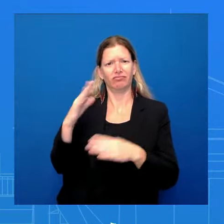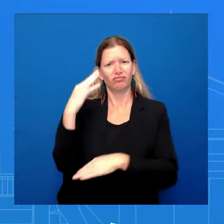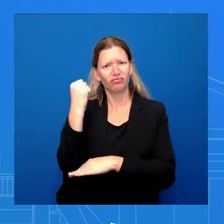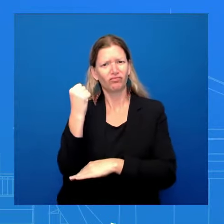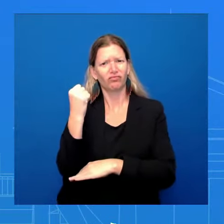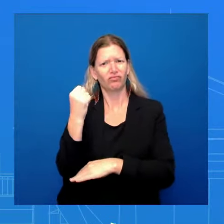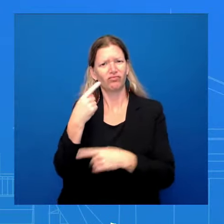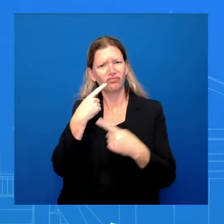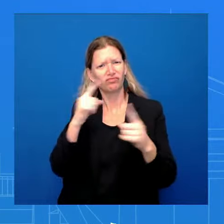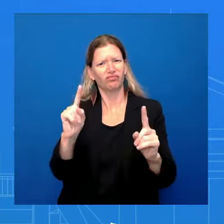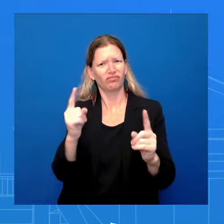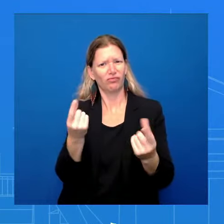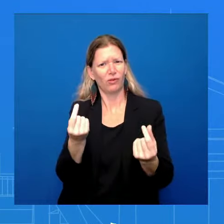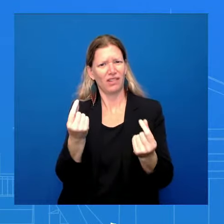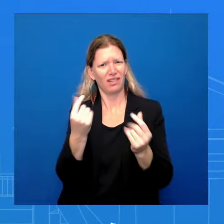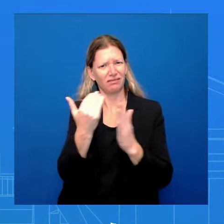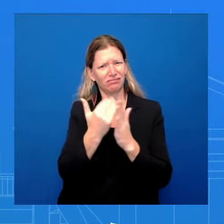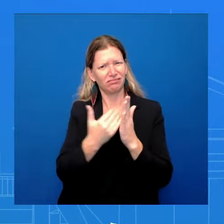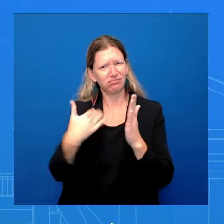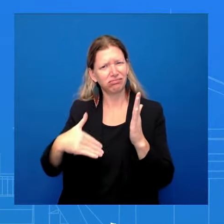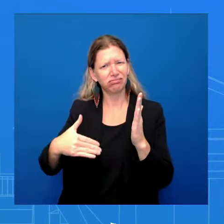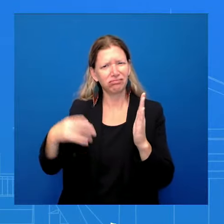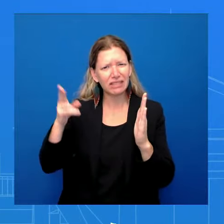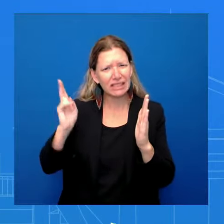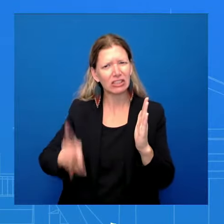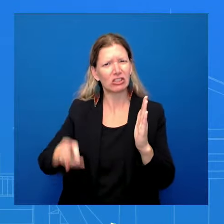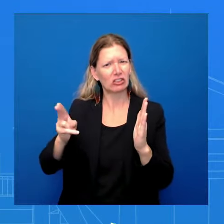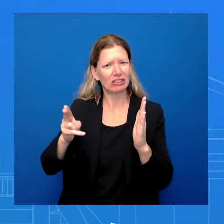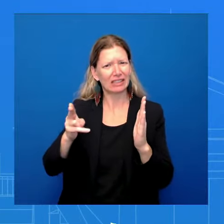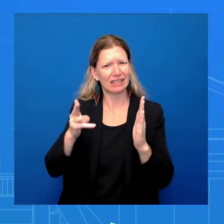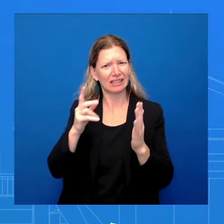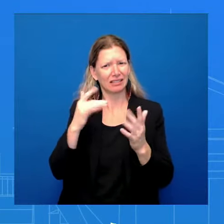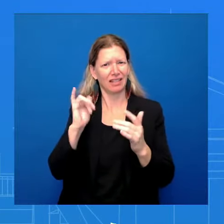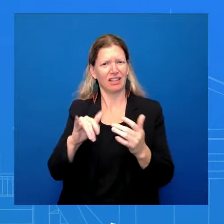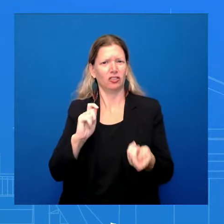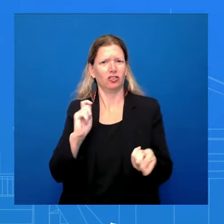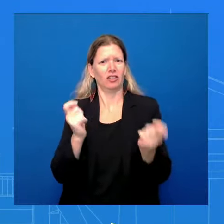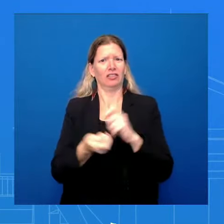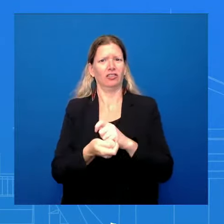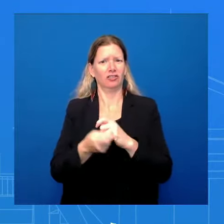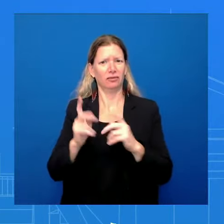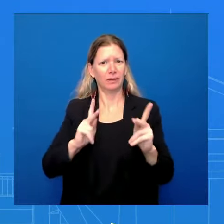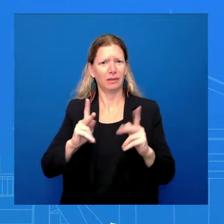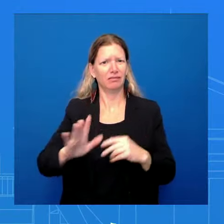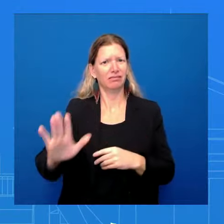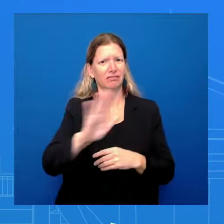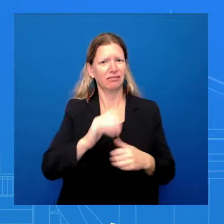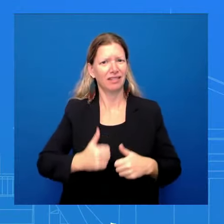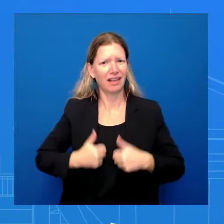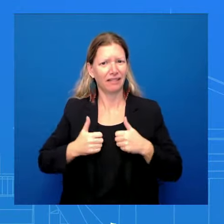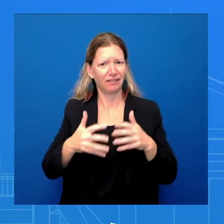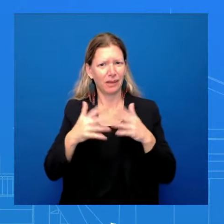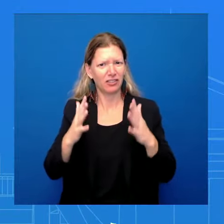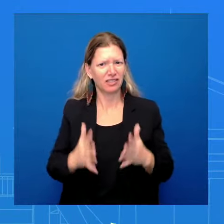that's going to change the lives of Americans. You think about his economic policy. You think about the infrastructure plan. You think about -- I was just talking about the Inflation Reduction Act --